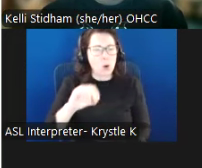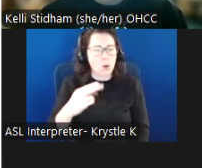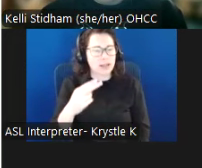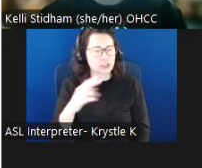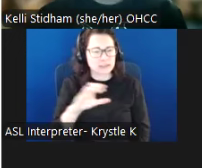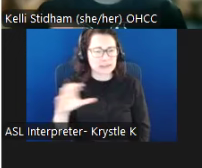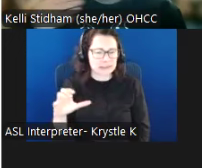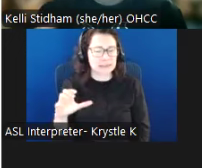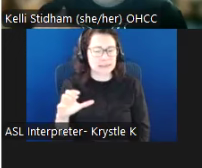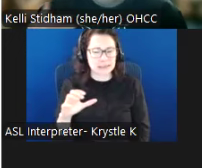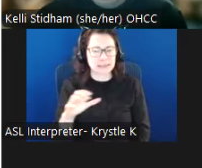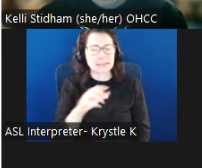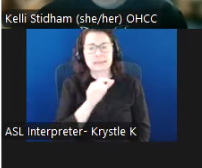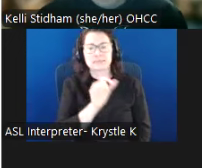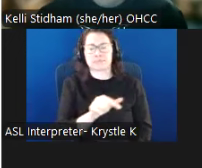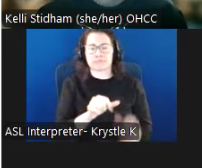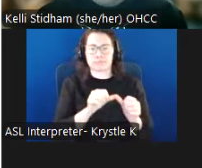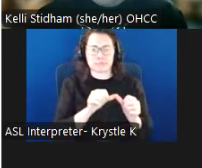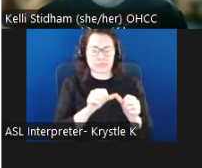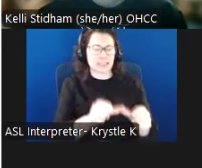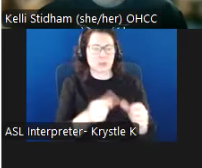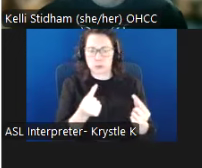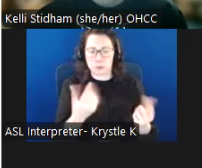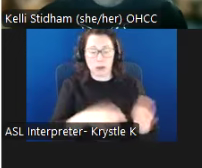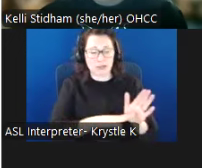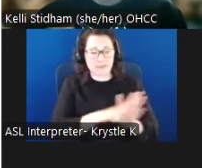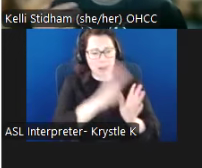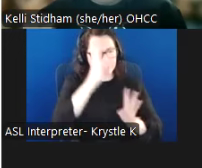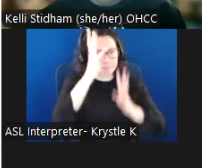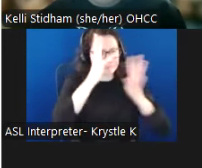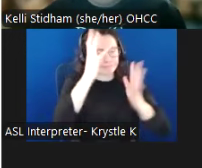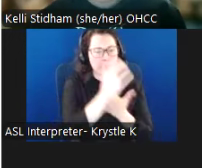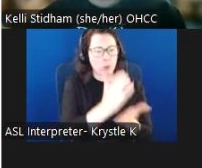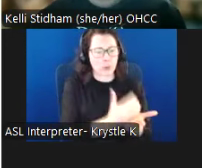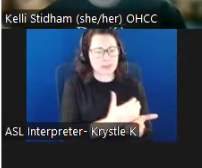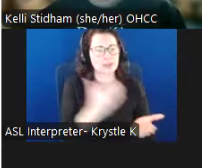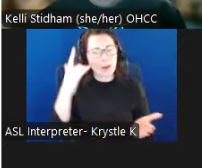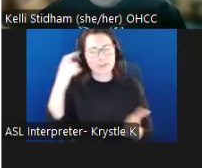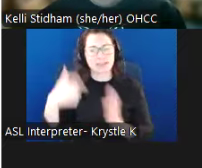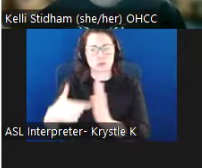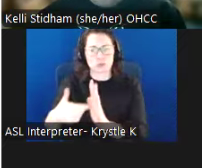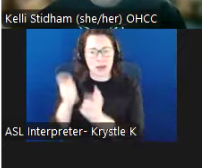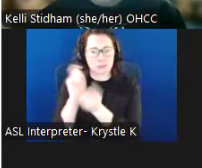is continually developing courses um